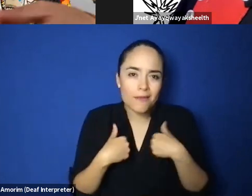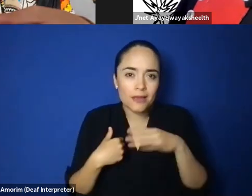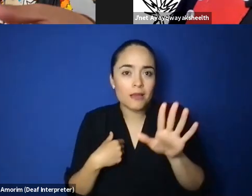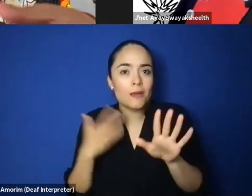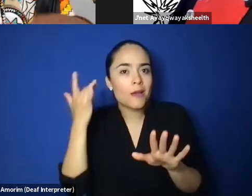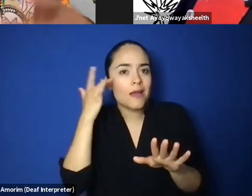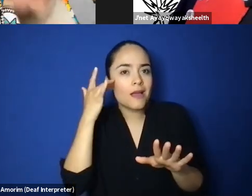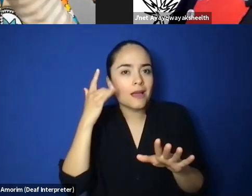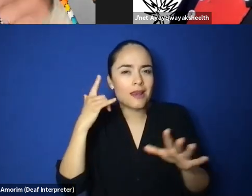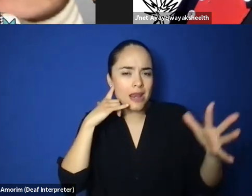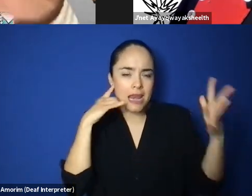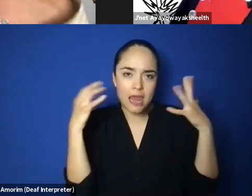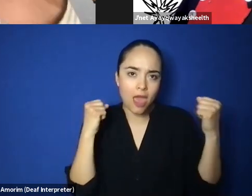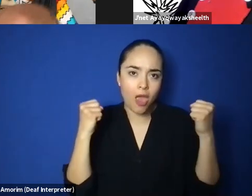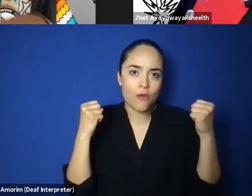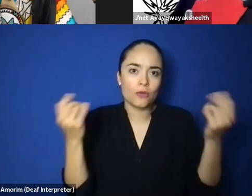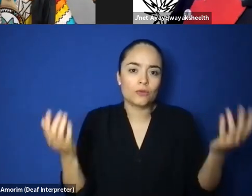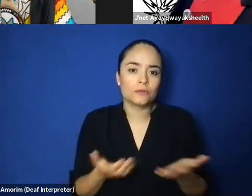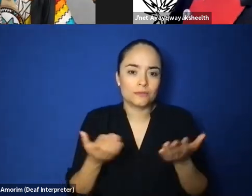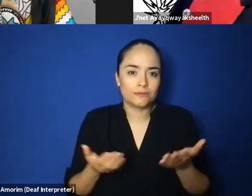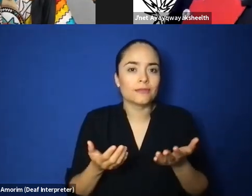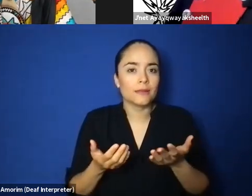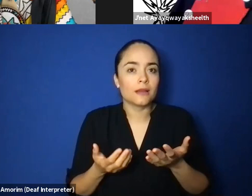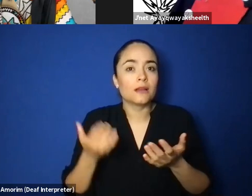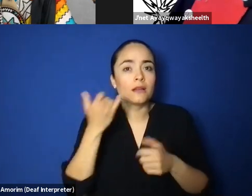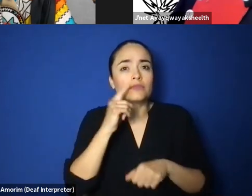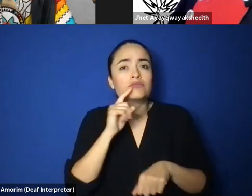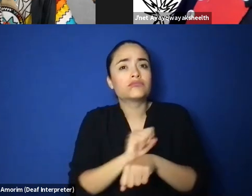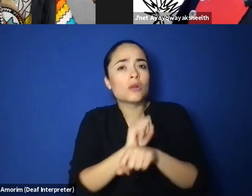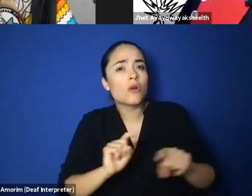a powwow, you'll hear, this is just part of the powwow sound, is those dancers clanging around.